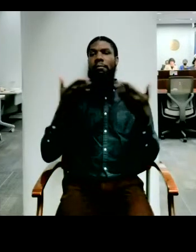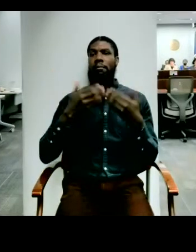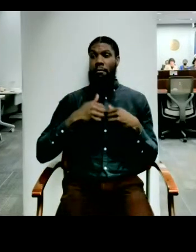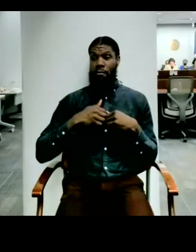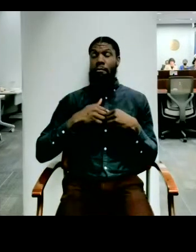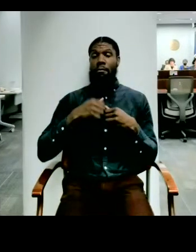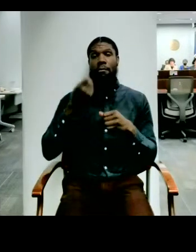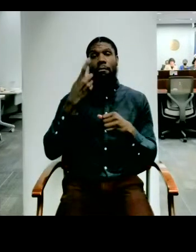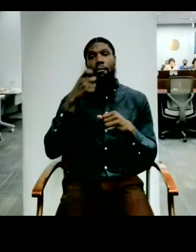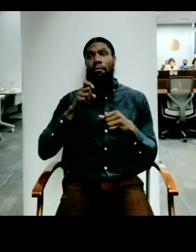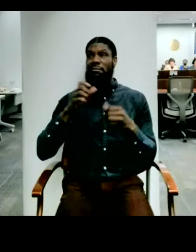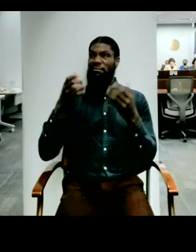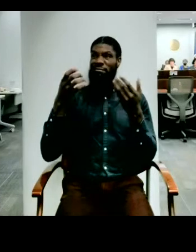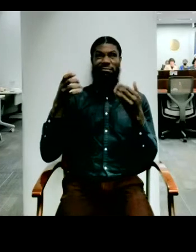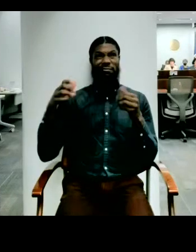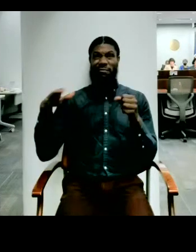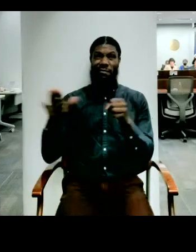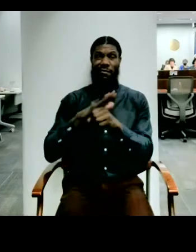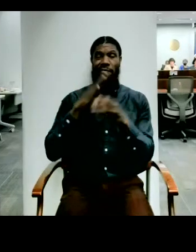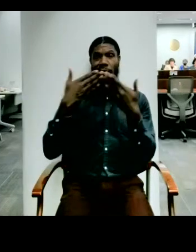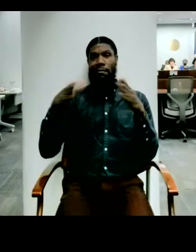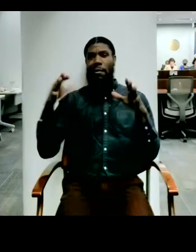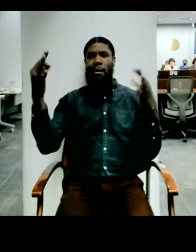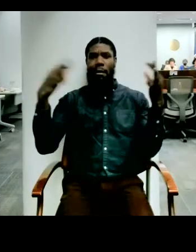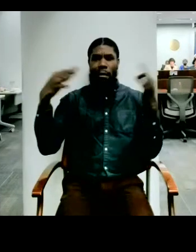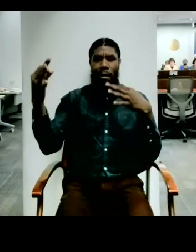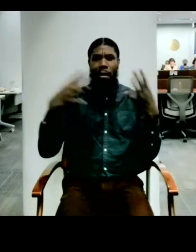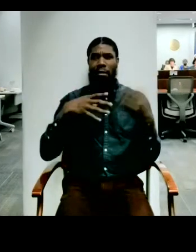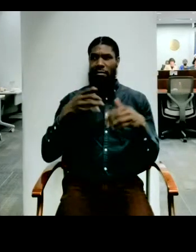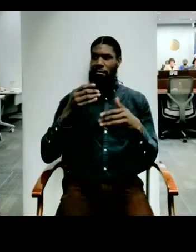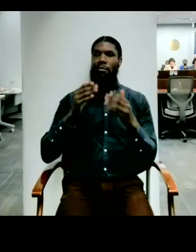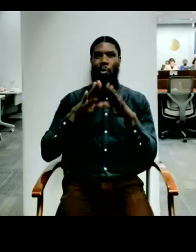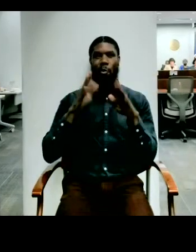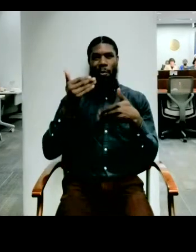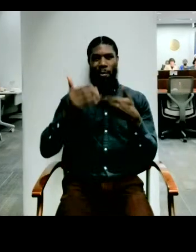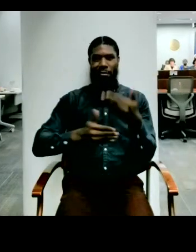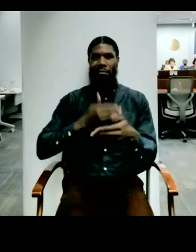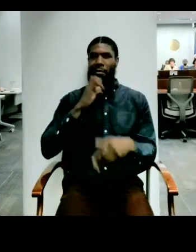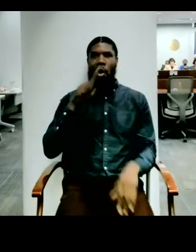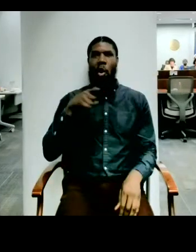entire public in an open process and not just the testimony of highly prepared witnesses, we will